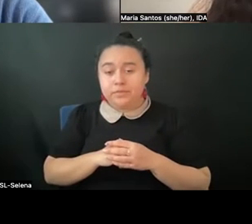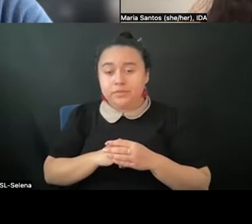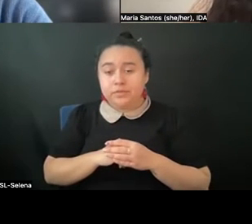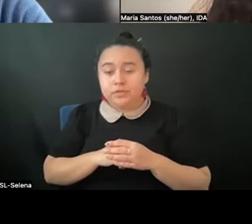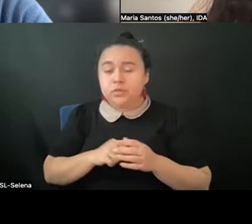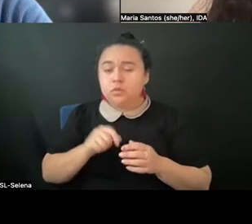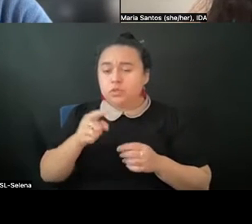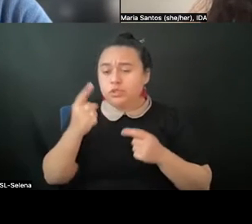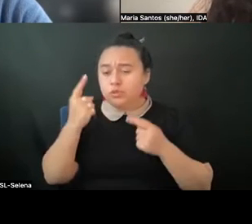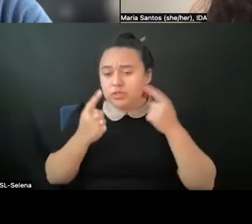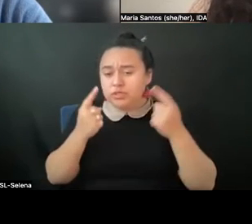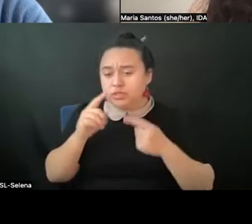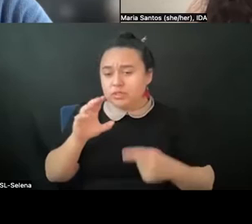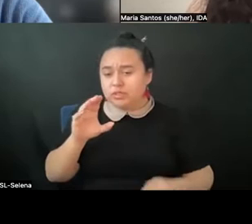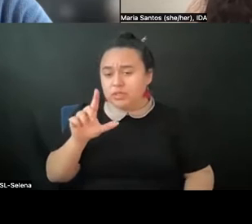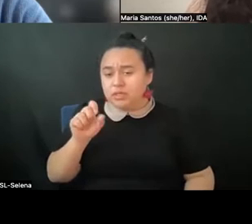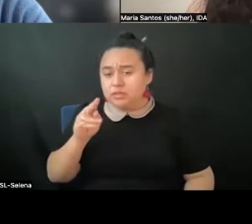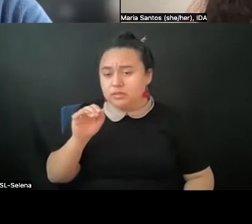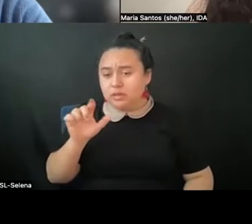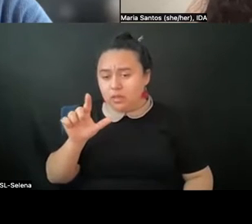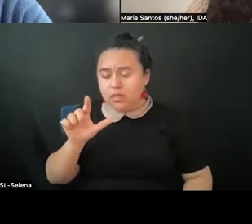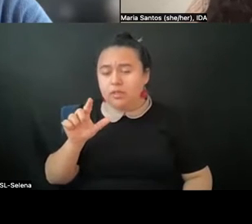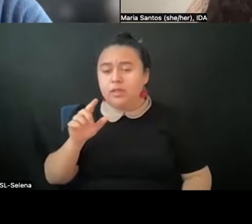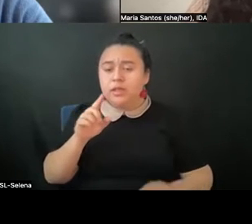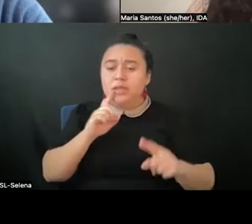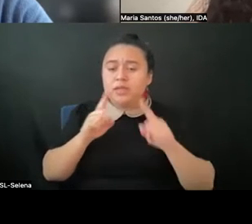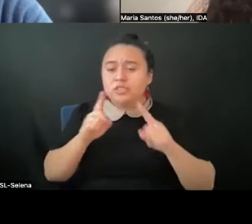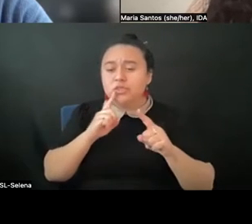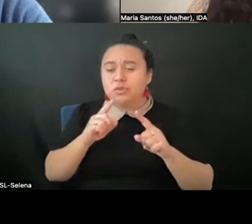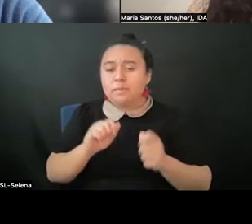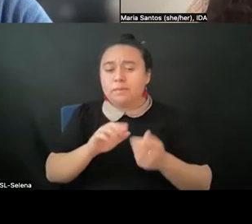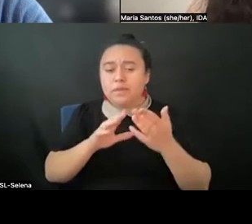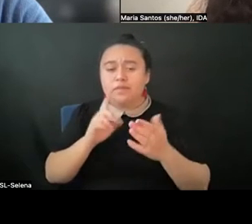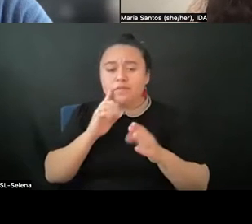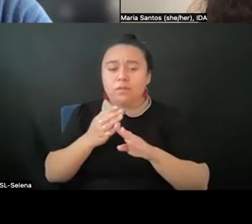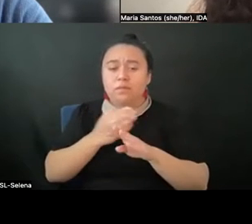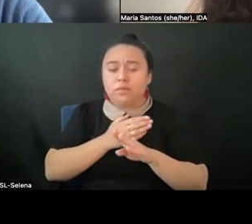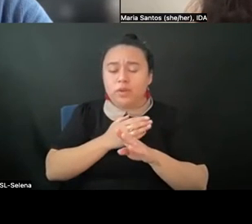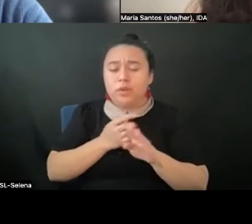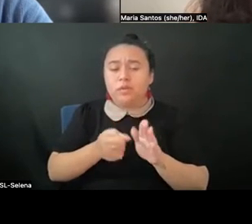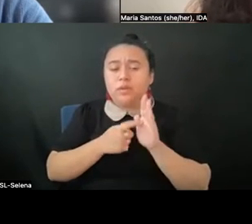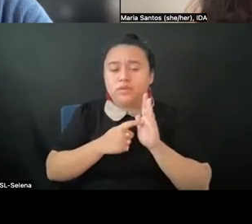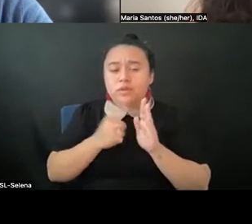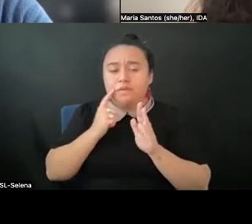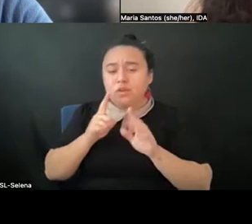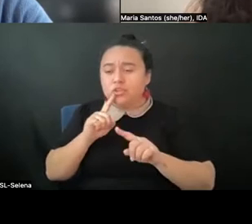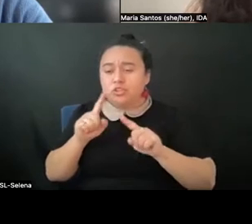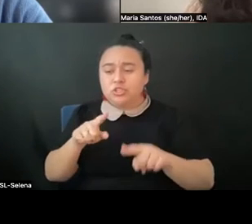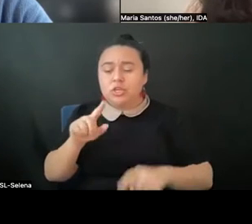Would you consider the classical interview methodology as a pre-requisite for journalistic inquiry?